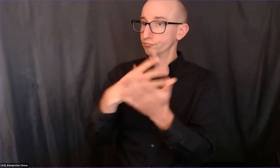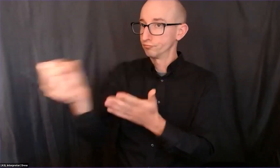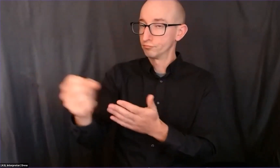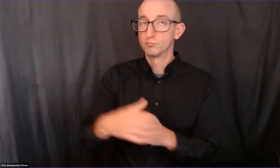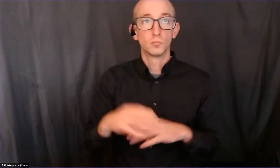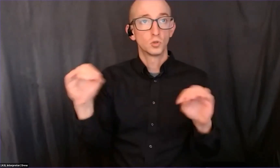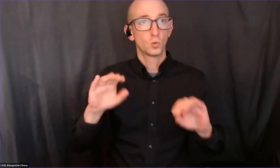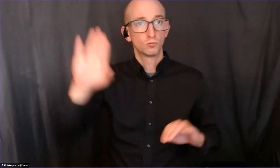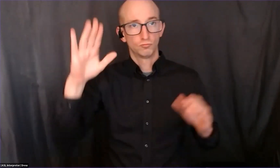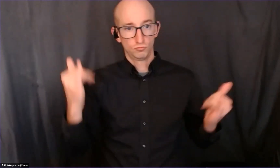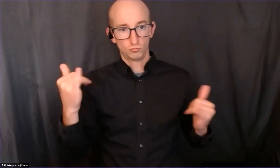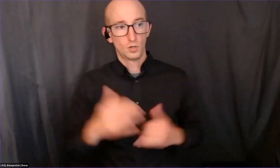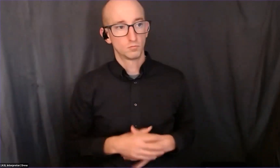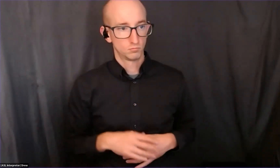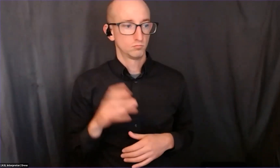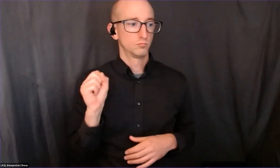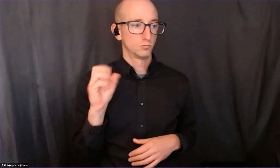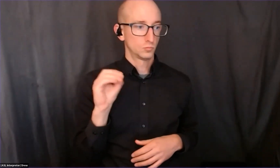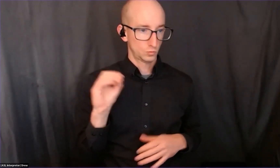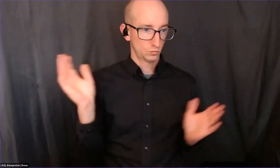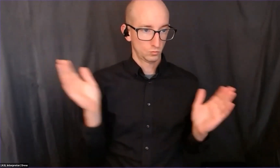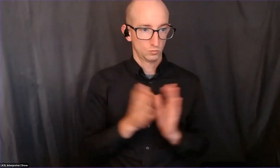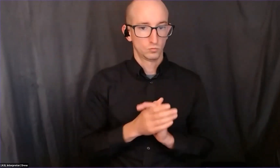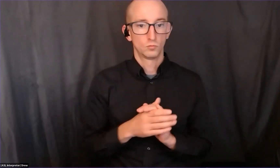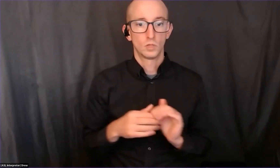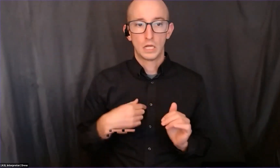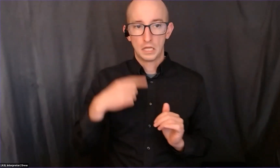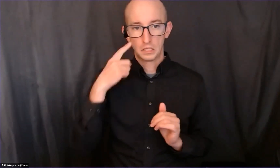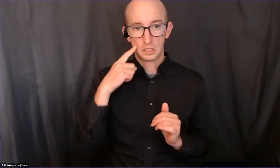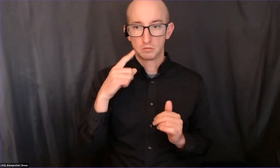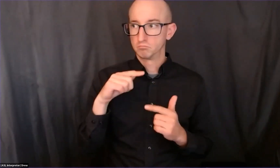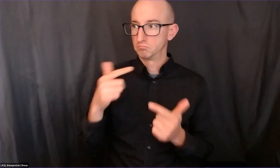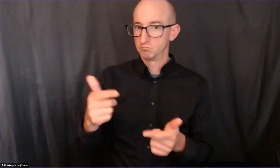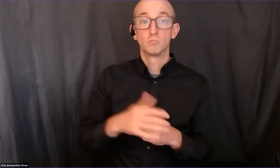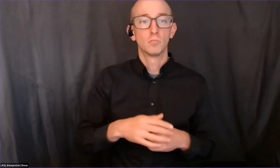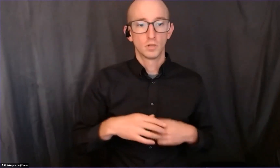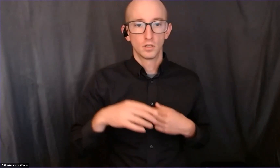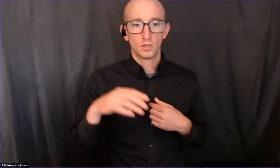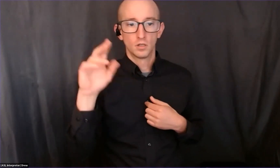Buy America. There are many technologies at ports that many of you believe will be